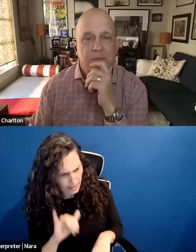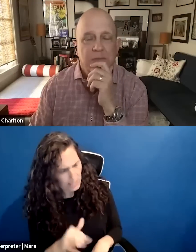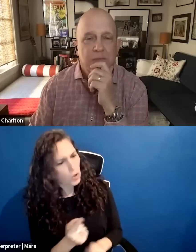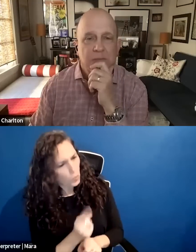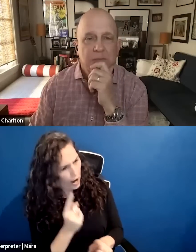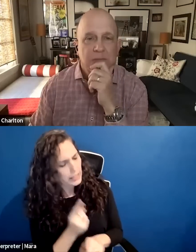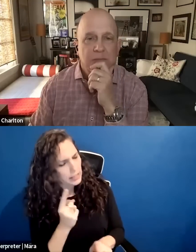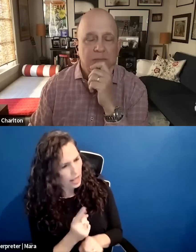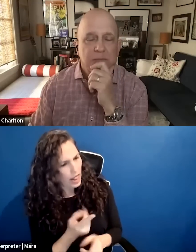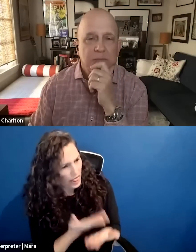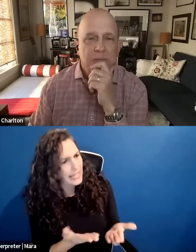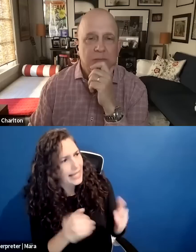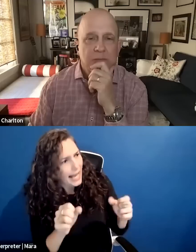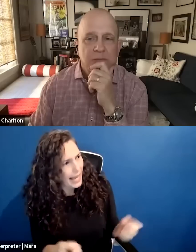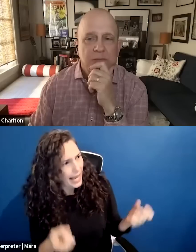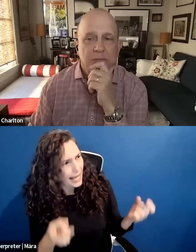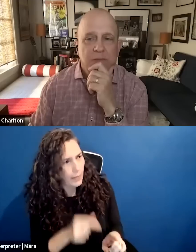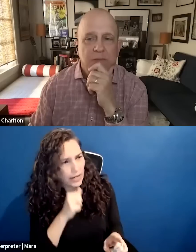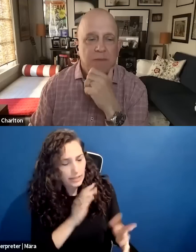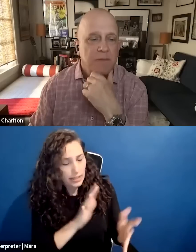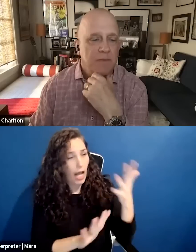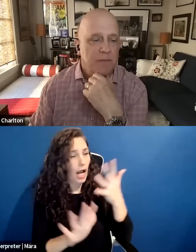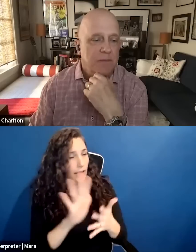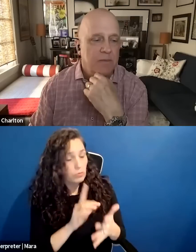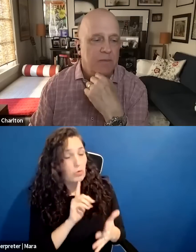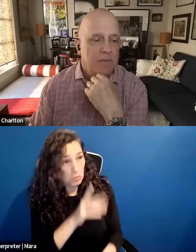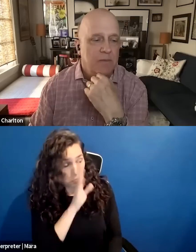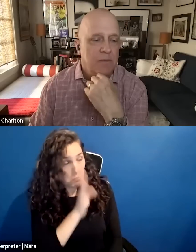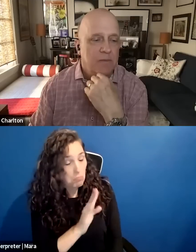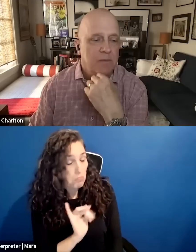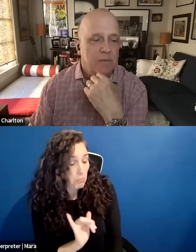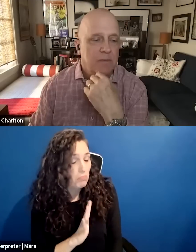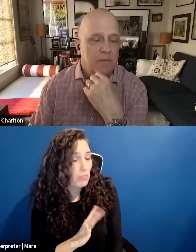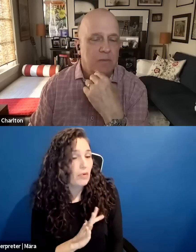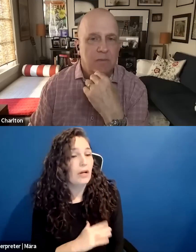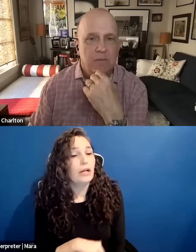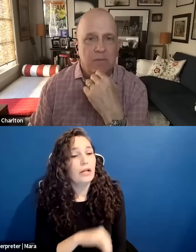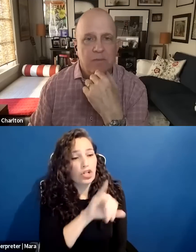And Jona and Bill, you know, you both have worked a lot.